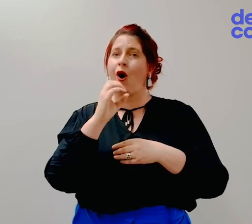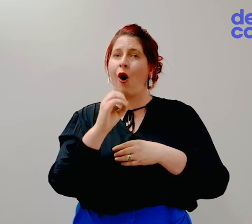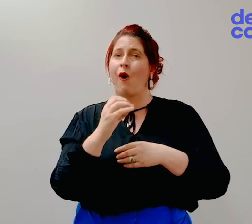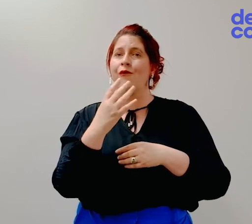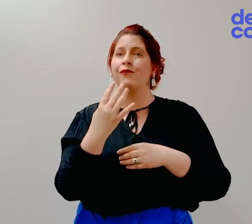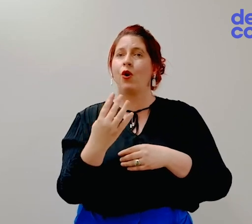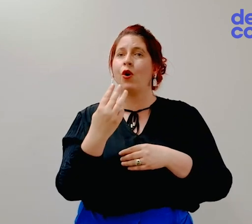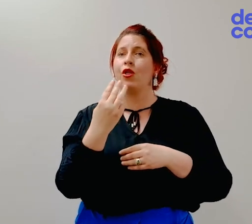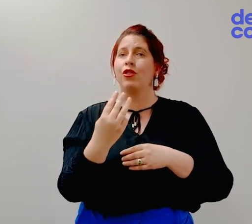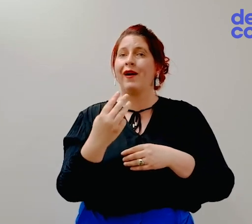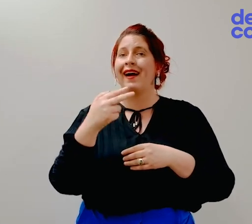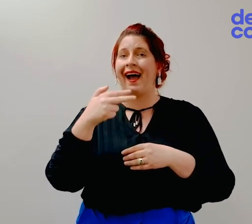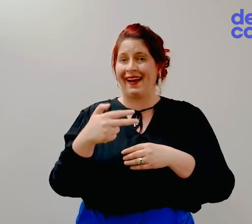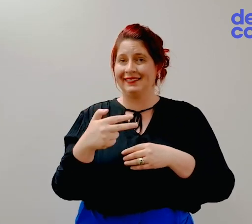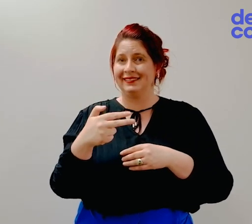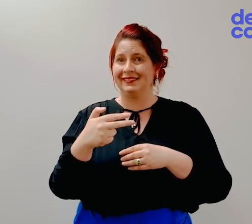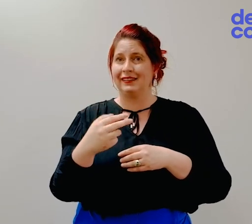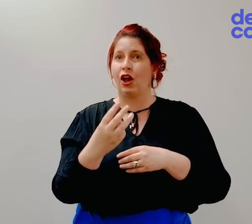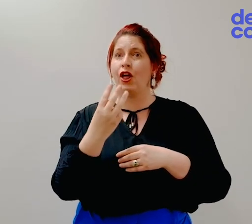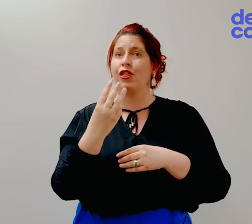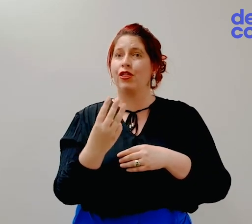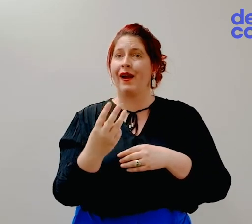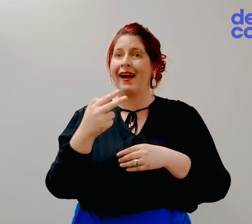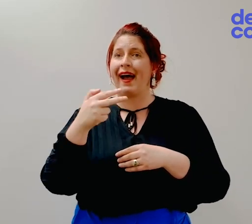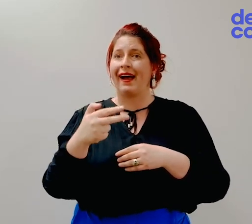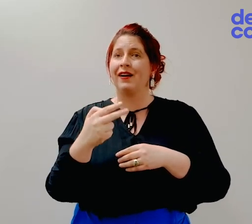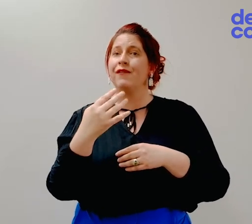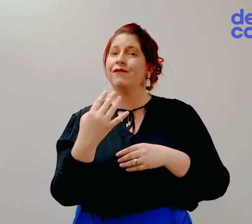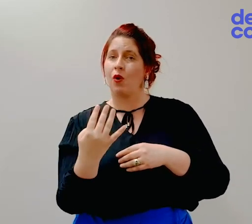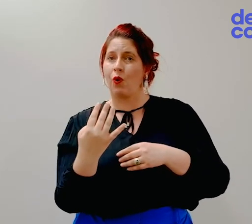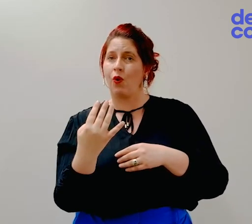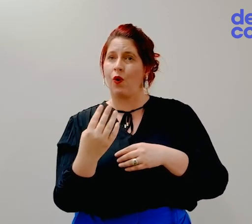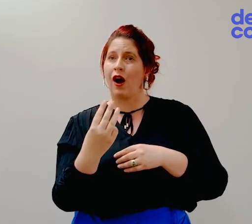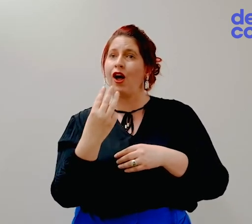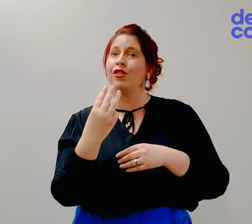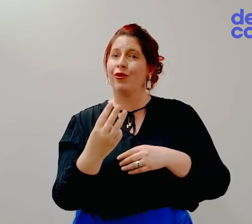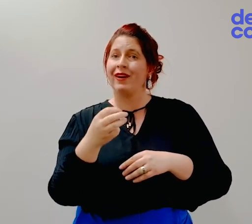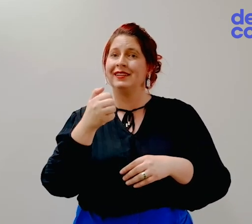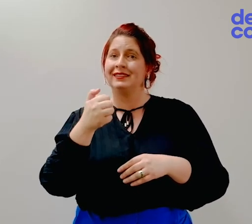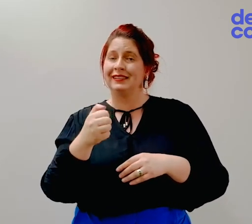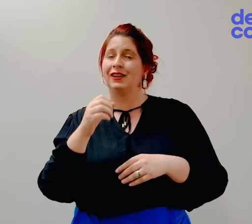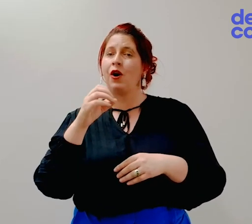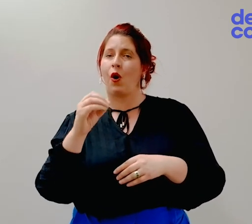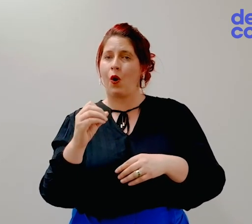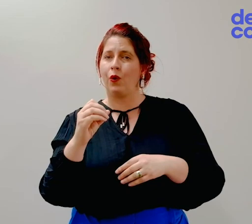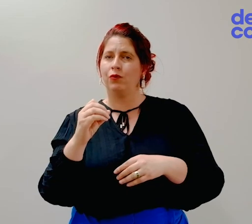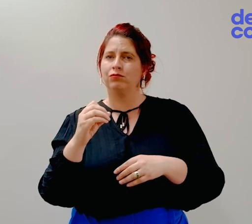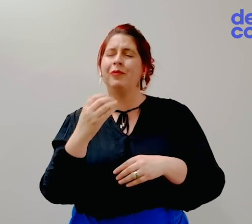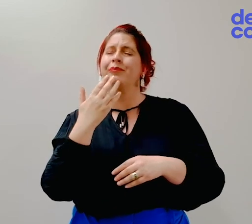phone number on 0438 384 360.